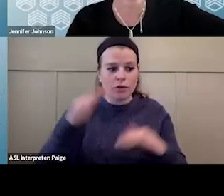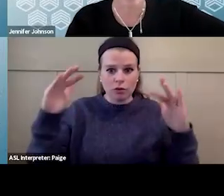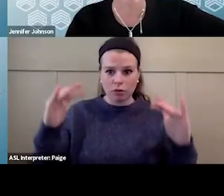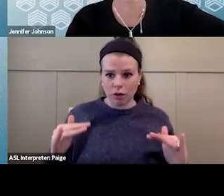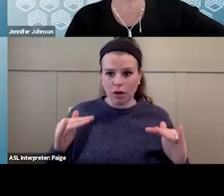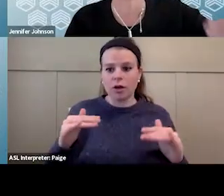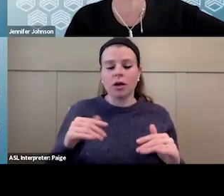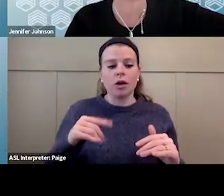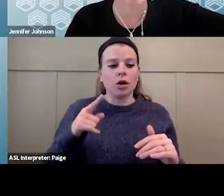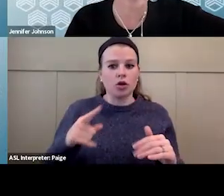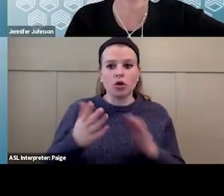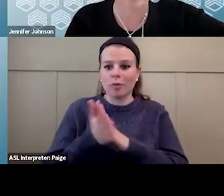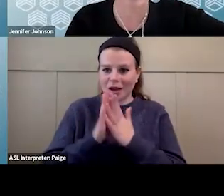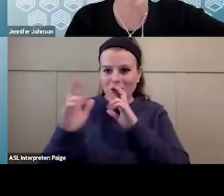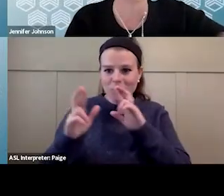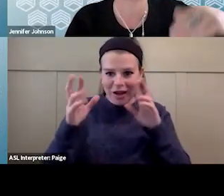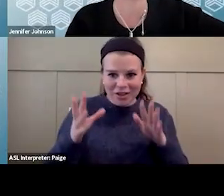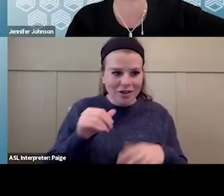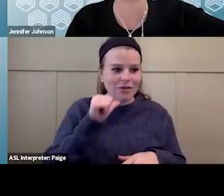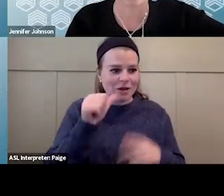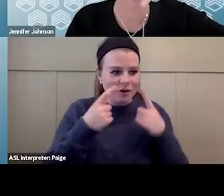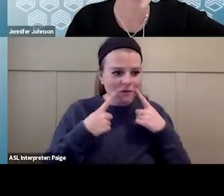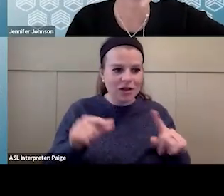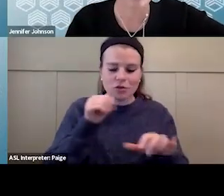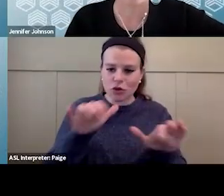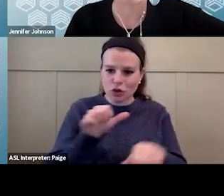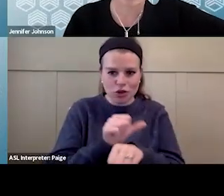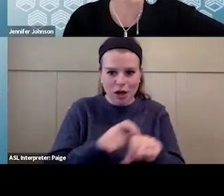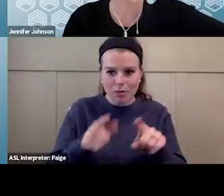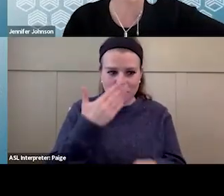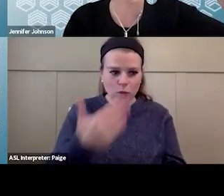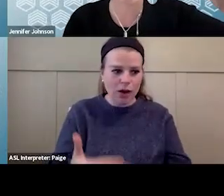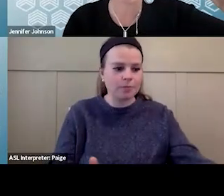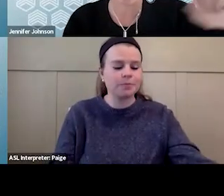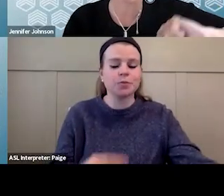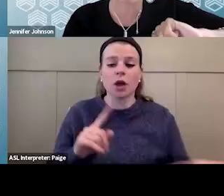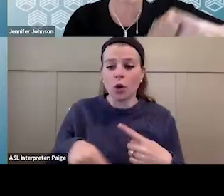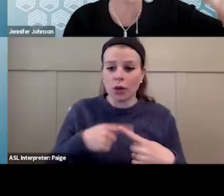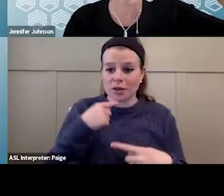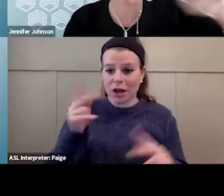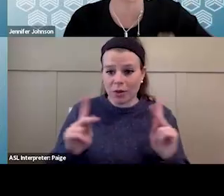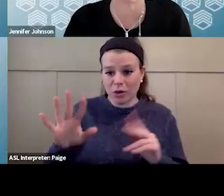are reactive, and you are not effective, and you don't do your job as well. When you tell people you don't do your job as well and you might